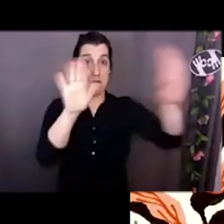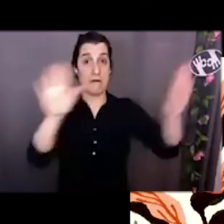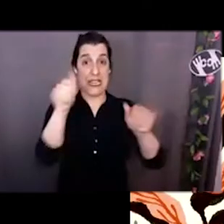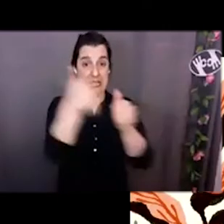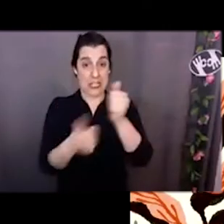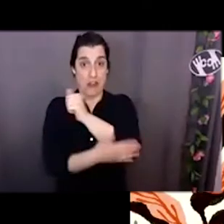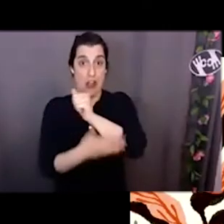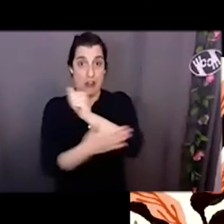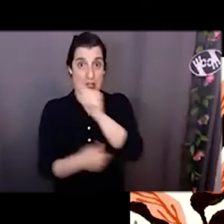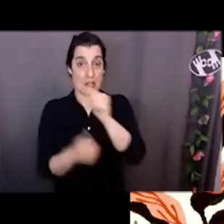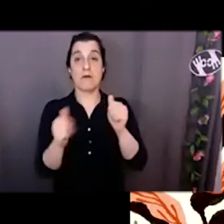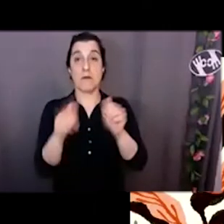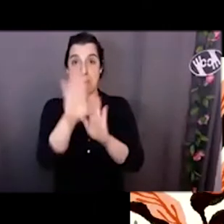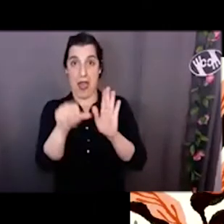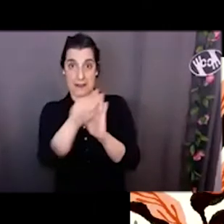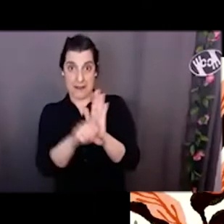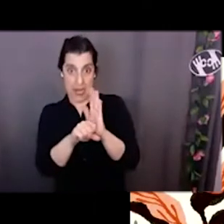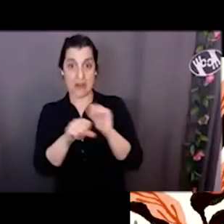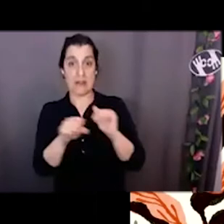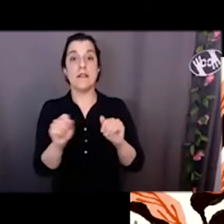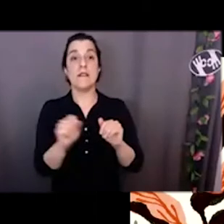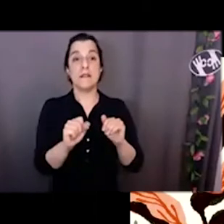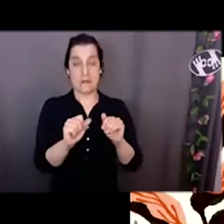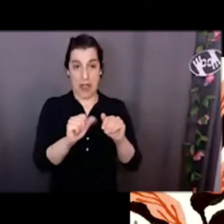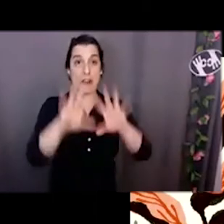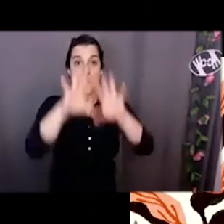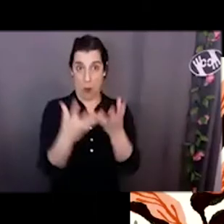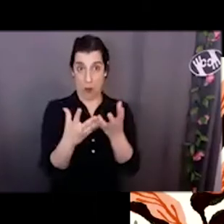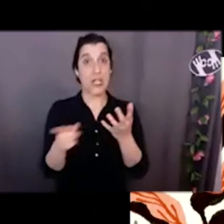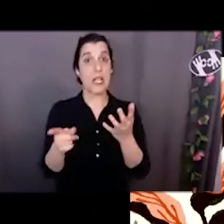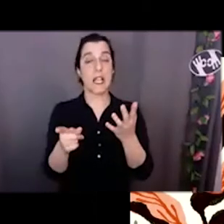by state and globally to kind of push back on that lack.